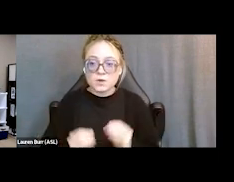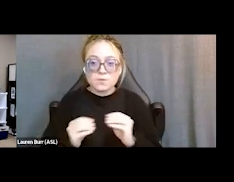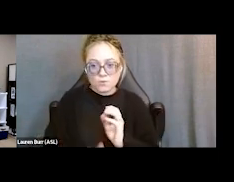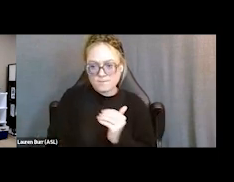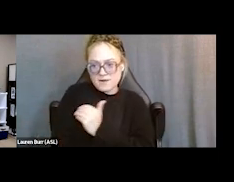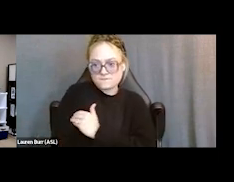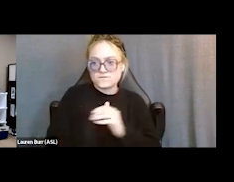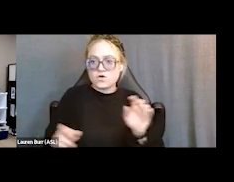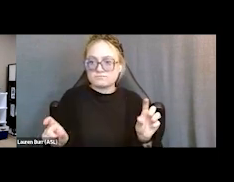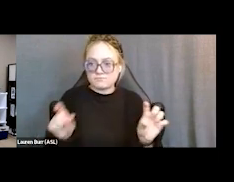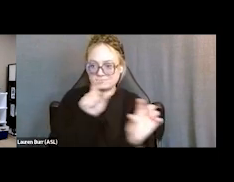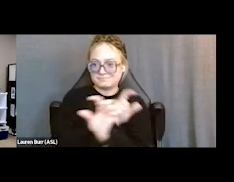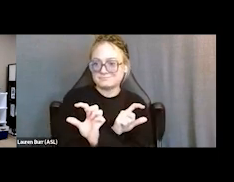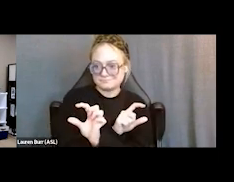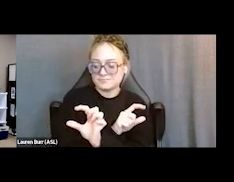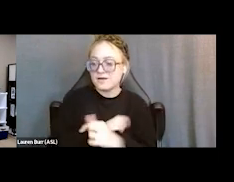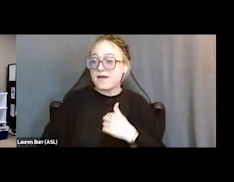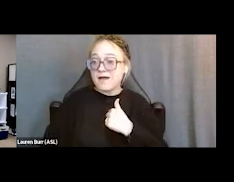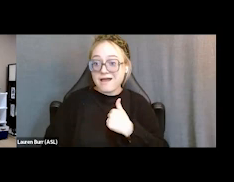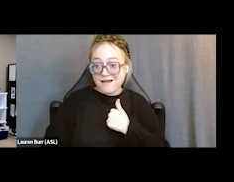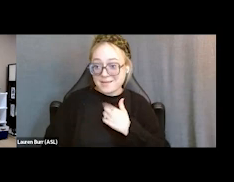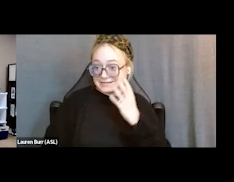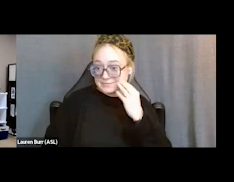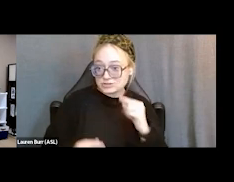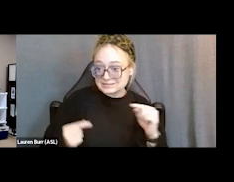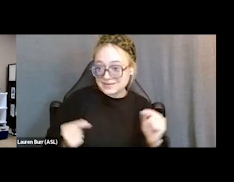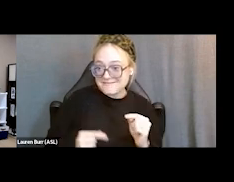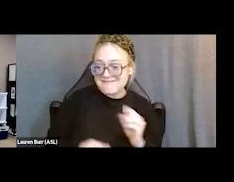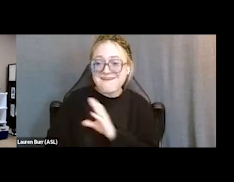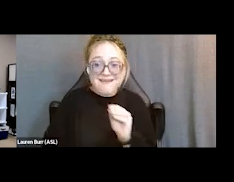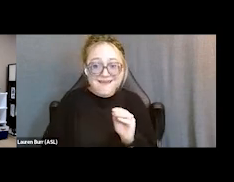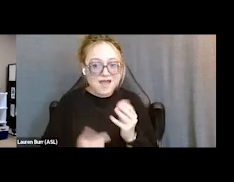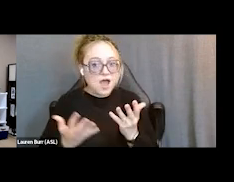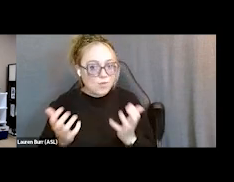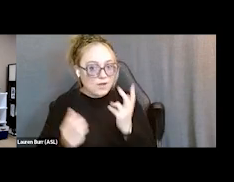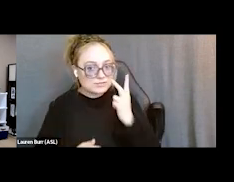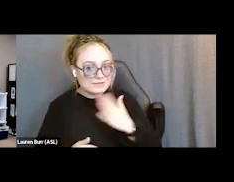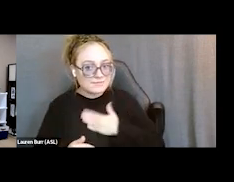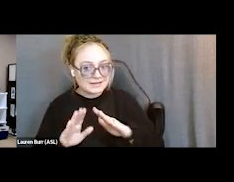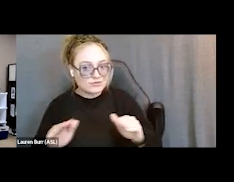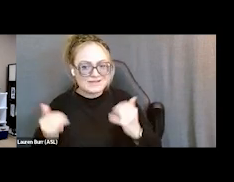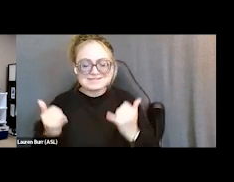in order, I am in pain and I wanna see my children. Now this is kind of like a motivating statement, right?